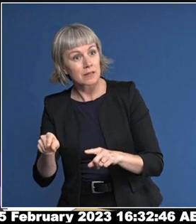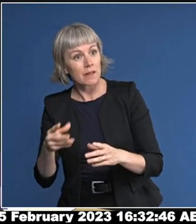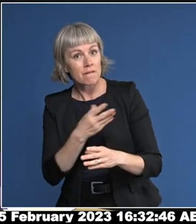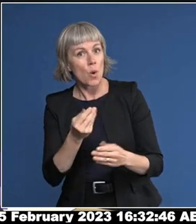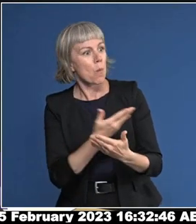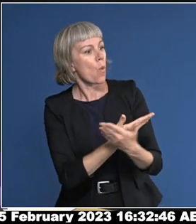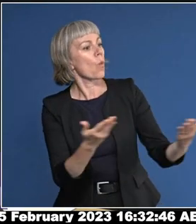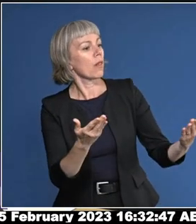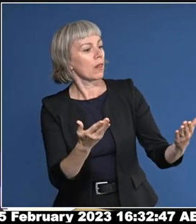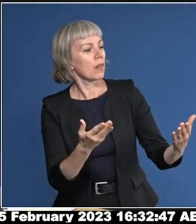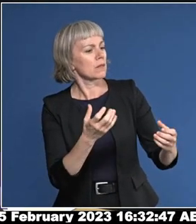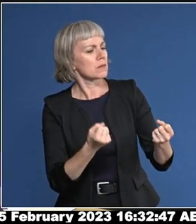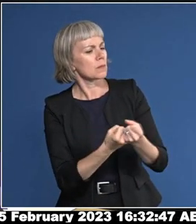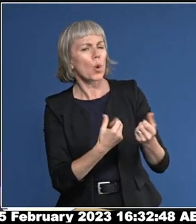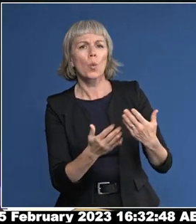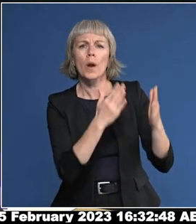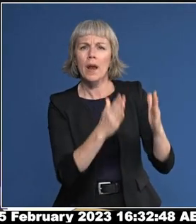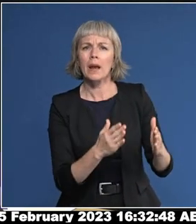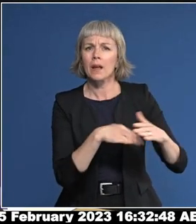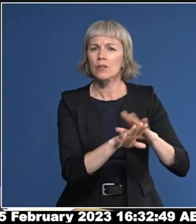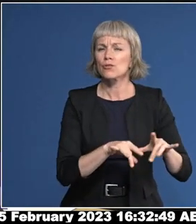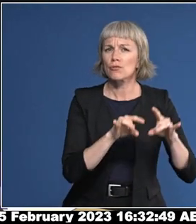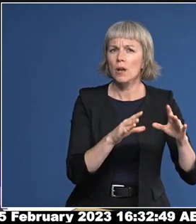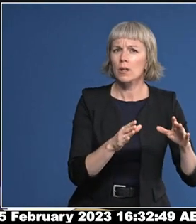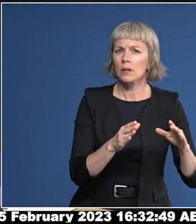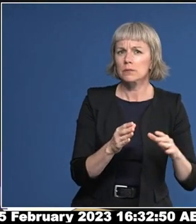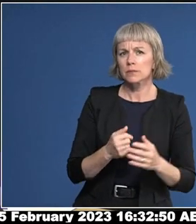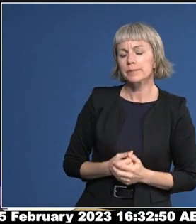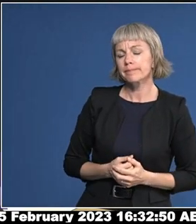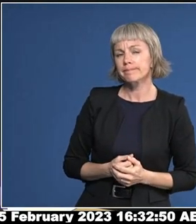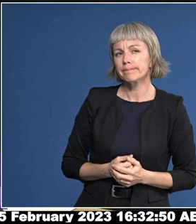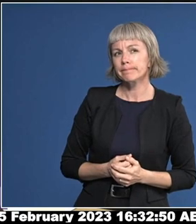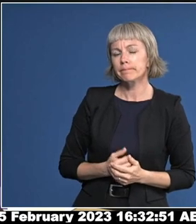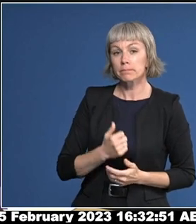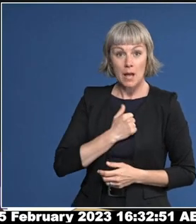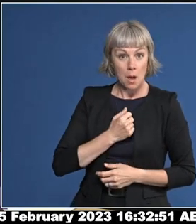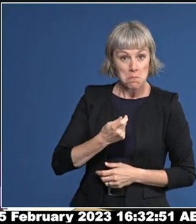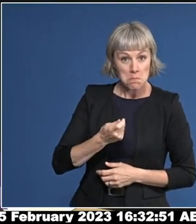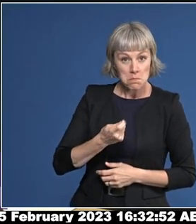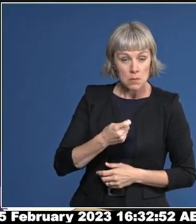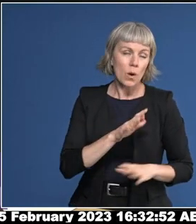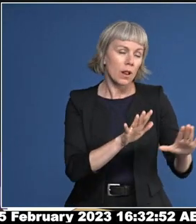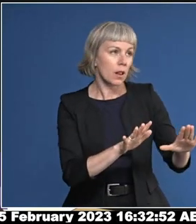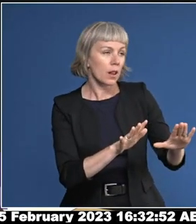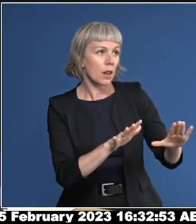So there's currently somewhere in the vicinity of about 4,500 providers of